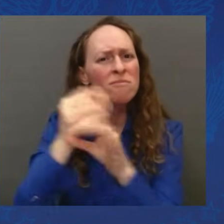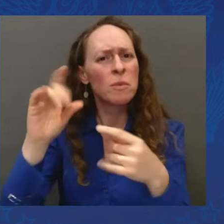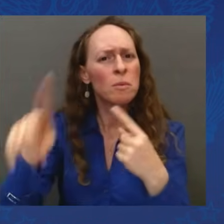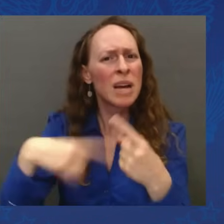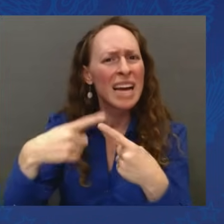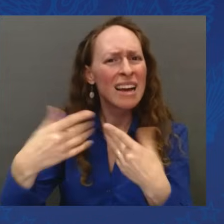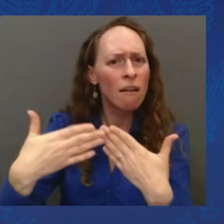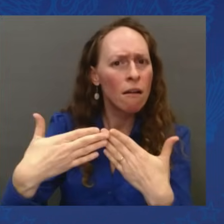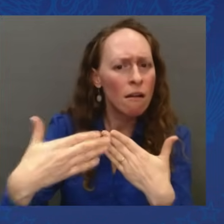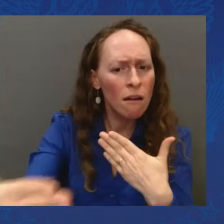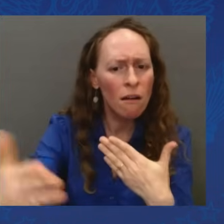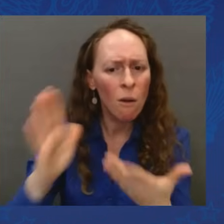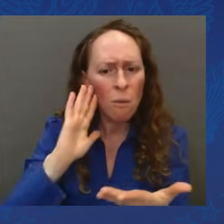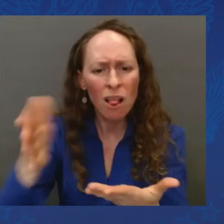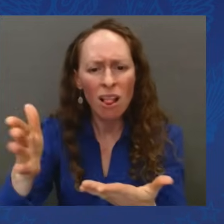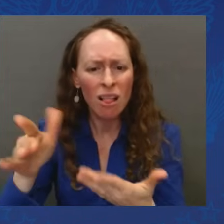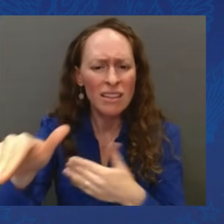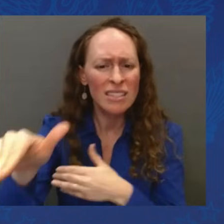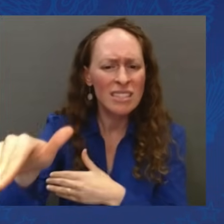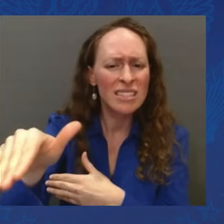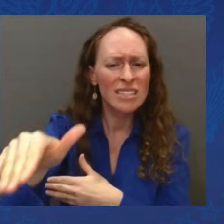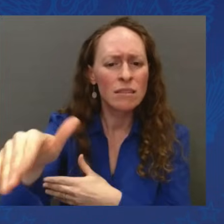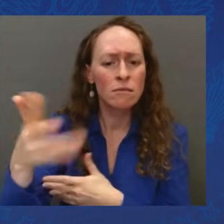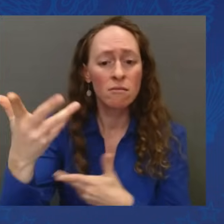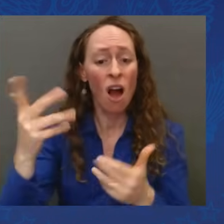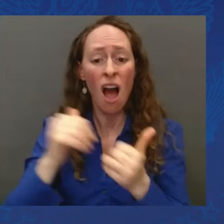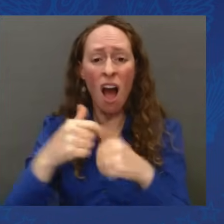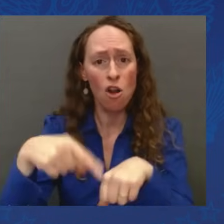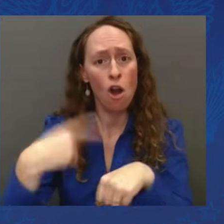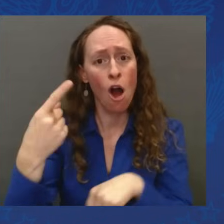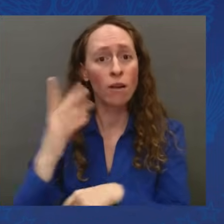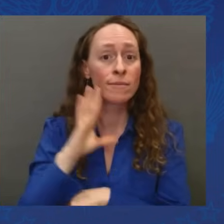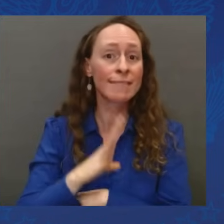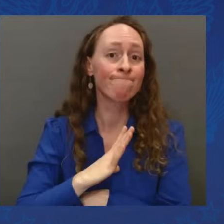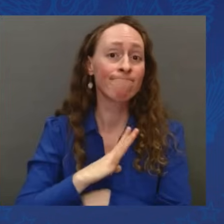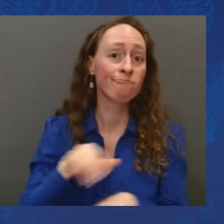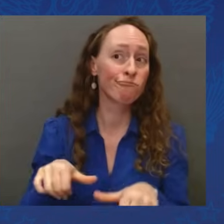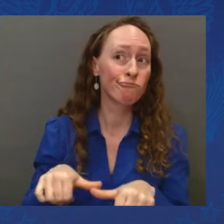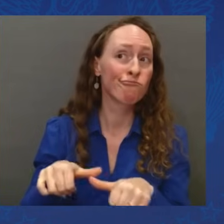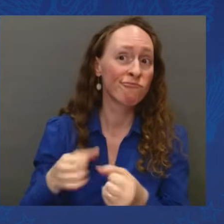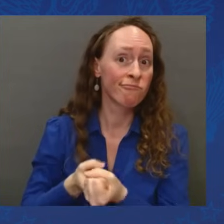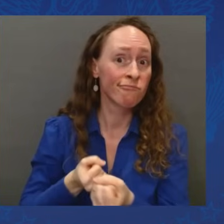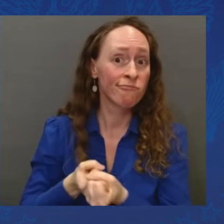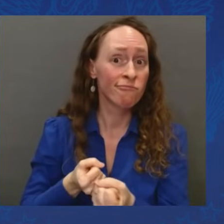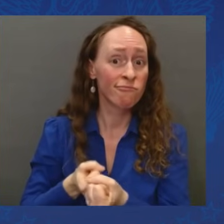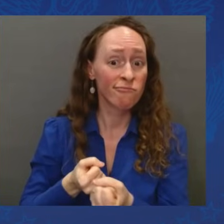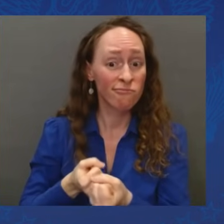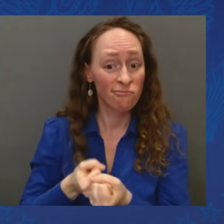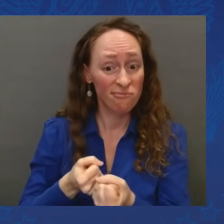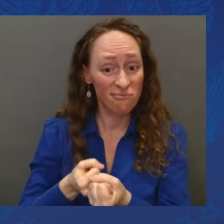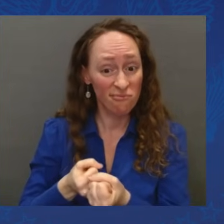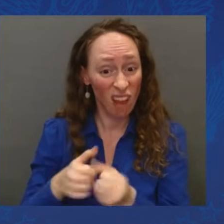Are you comfortable with the operation going on indefinitely? And is there any deal underway to free hostages? Thank you.